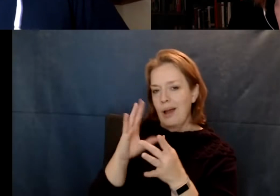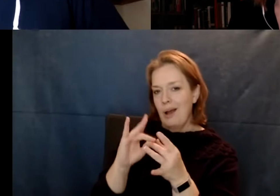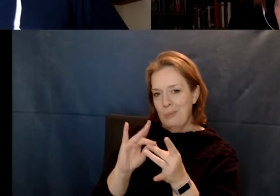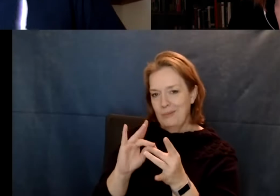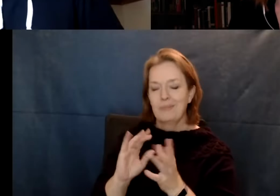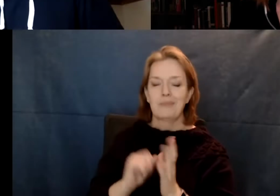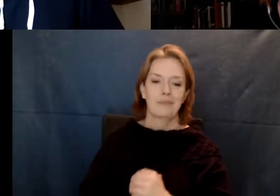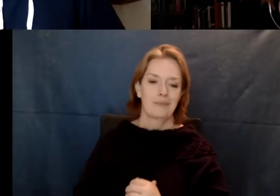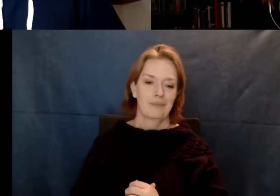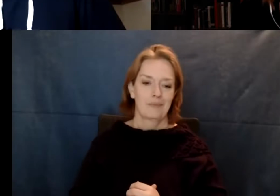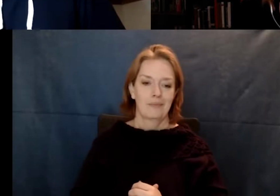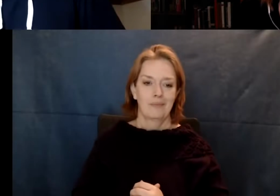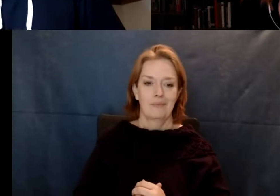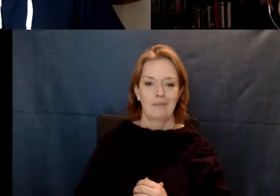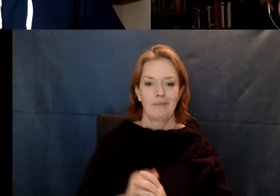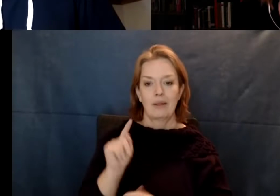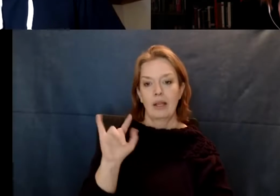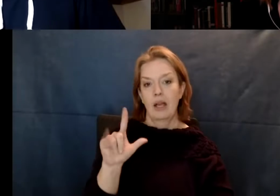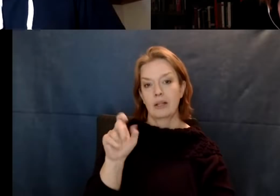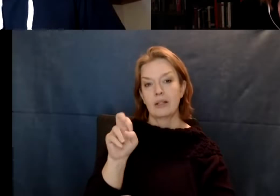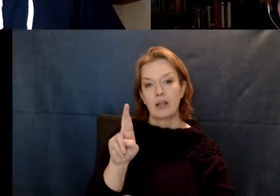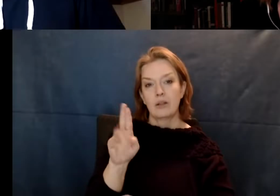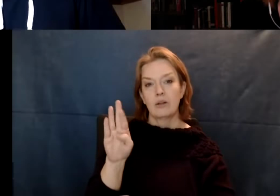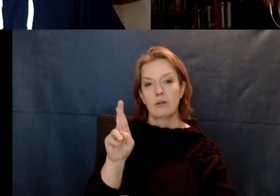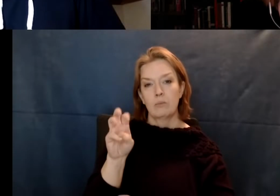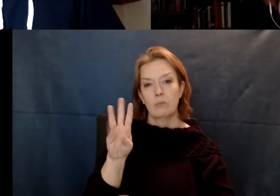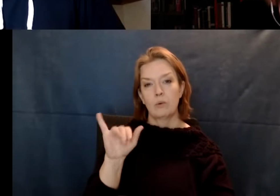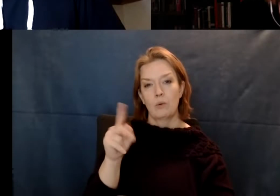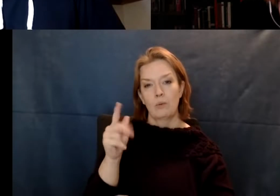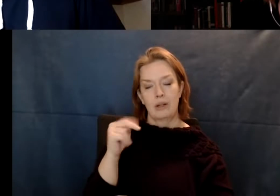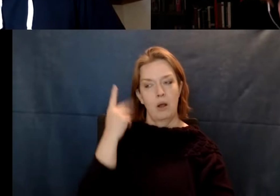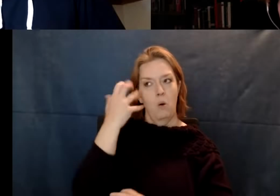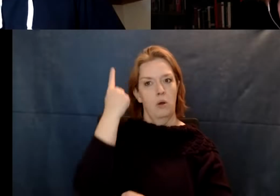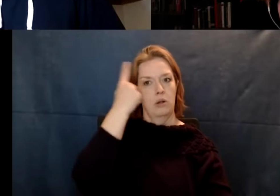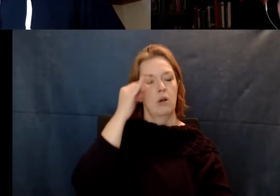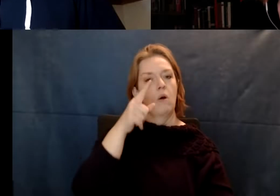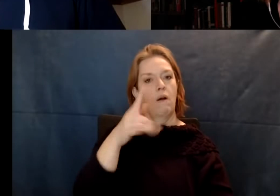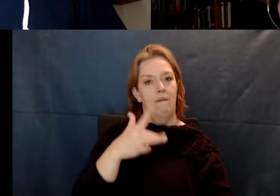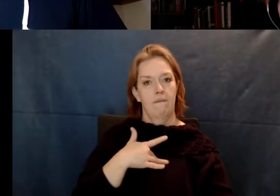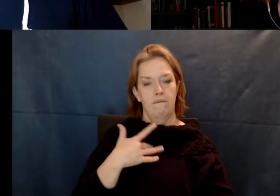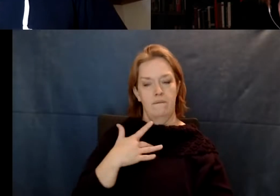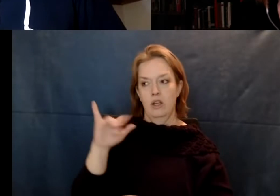So Tyler Brewington asks: Have you heard James Castle speaking to or through you yet, and